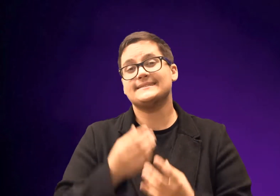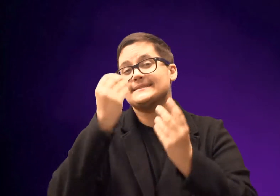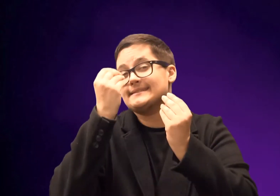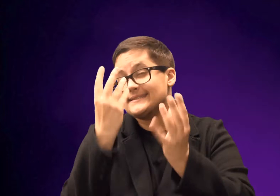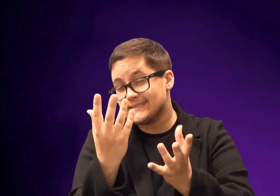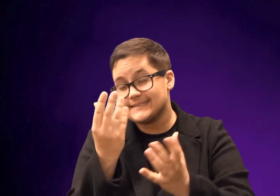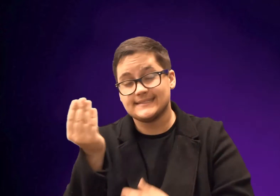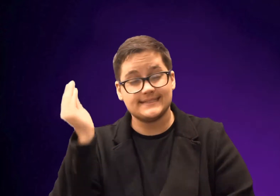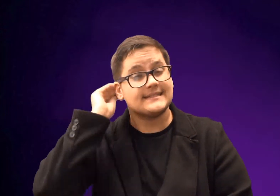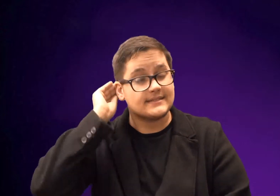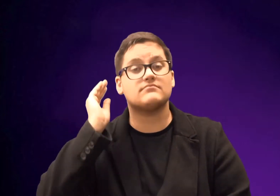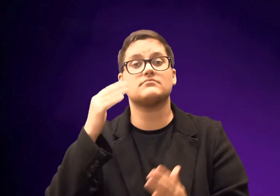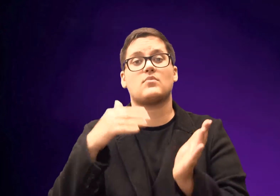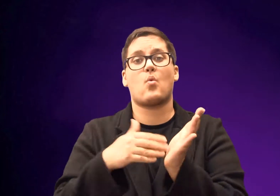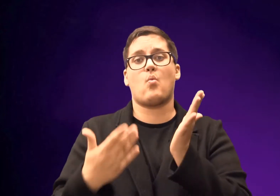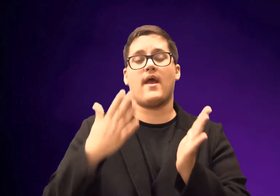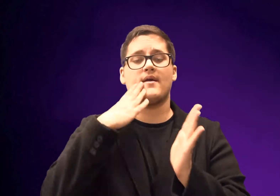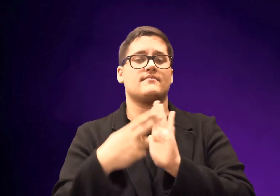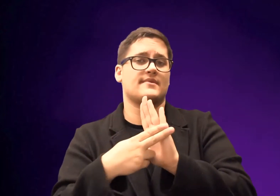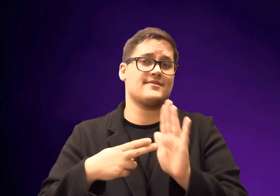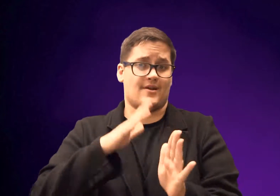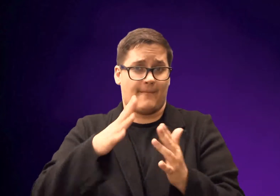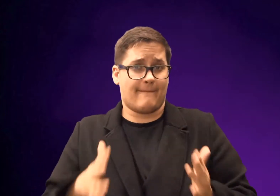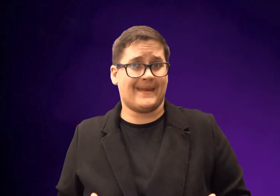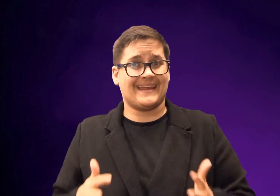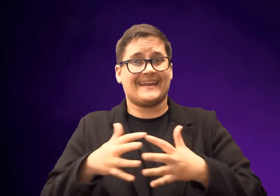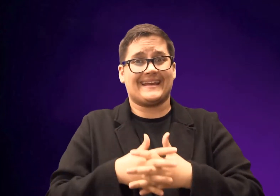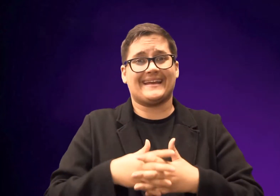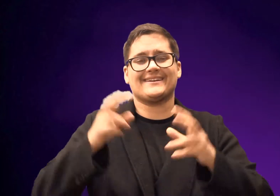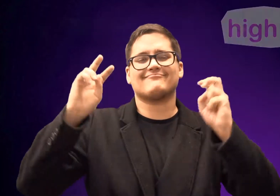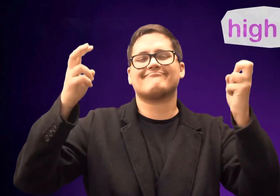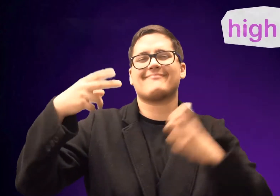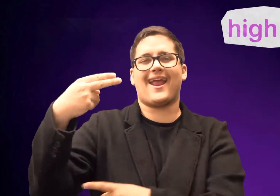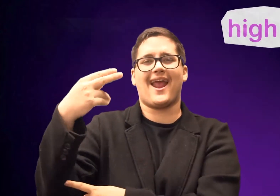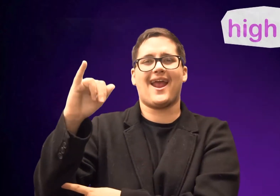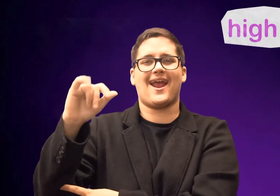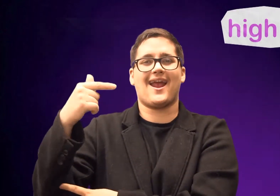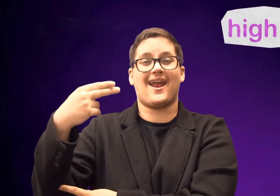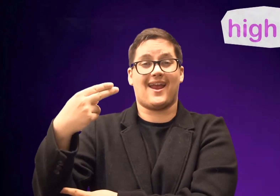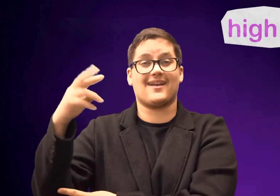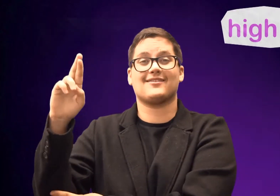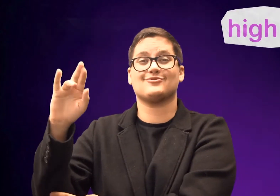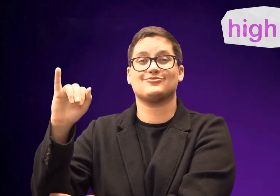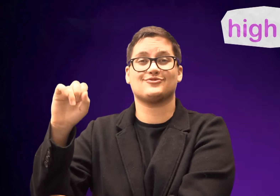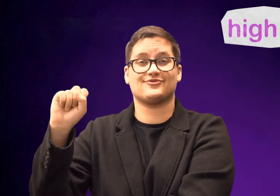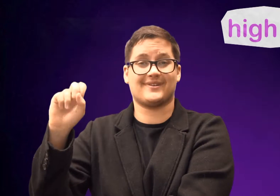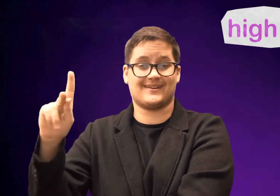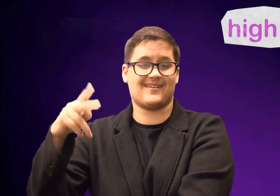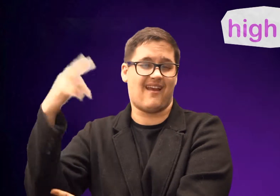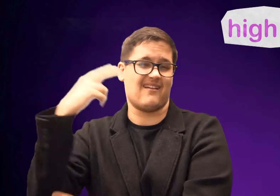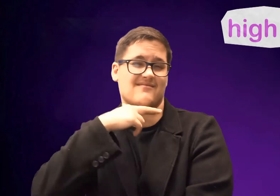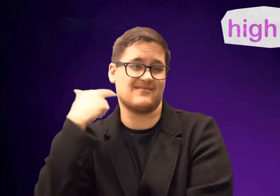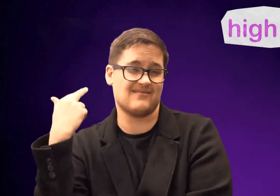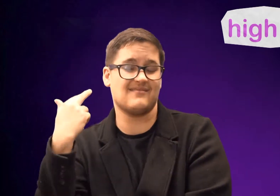But, something to keep in mind: your doctor might label your pregnancy: "High risk."